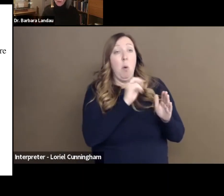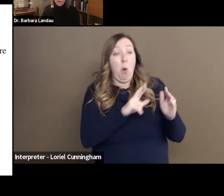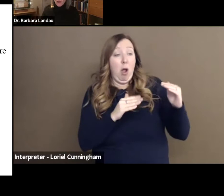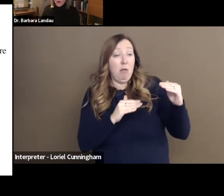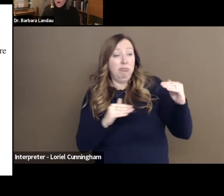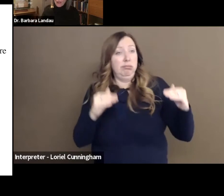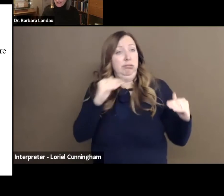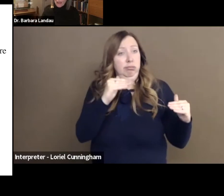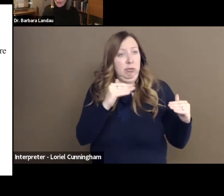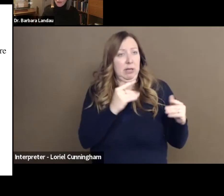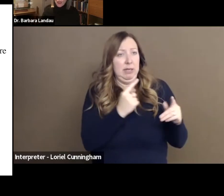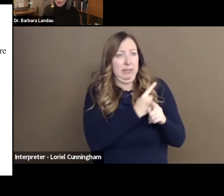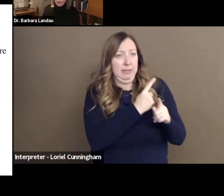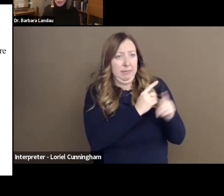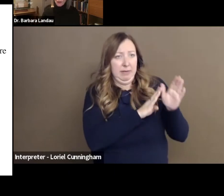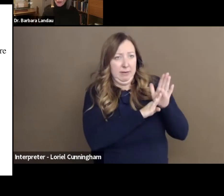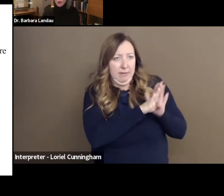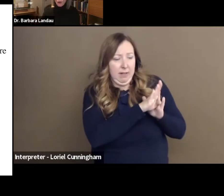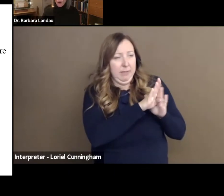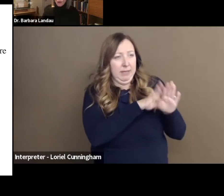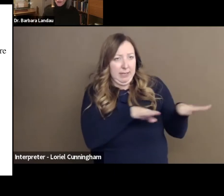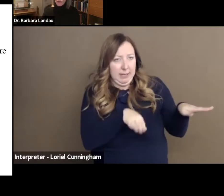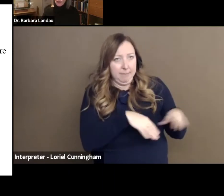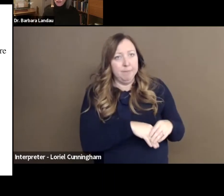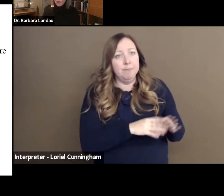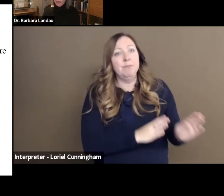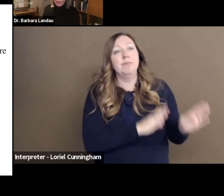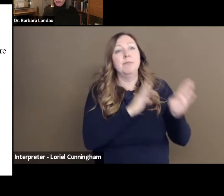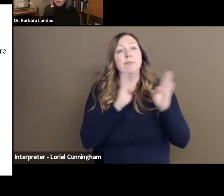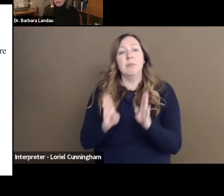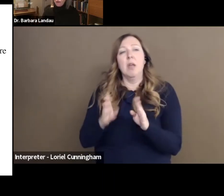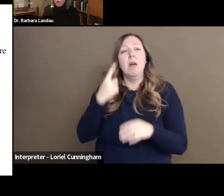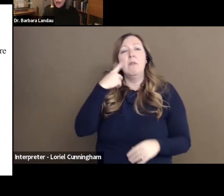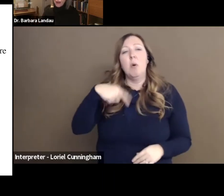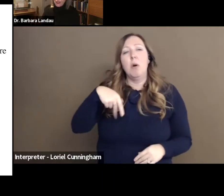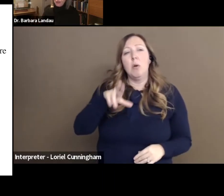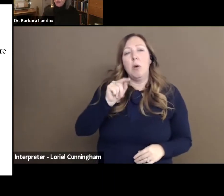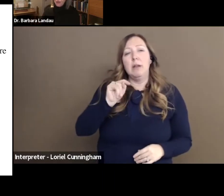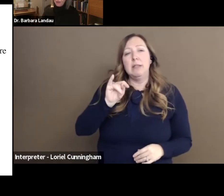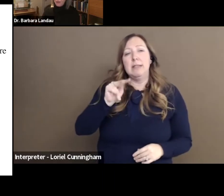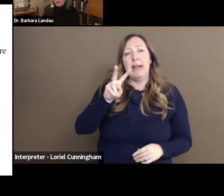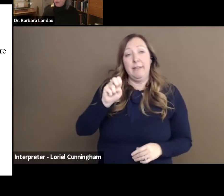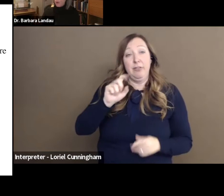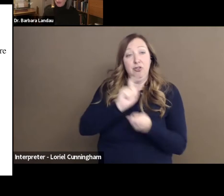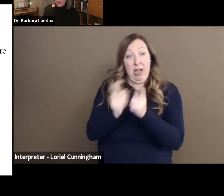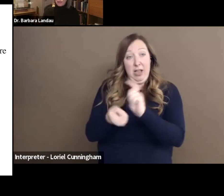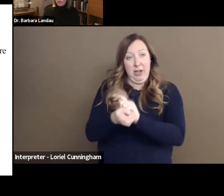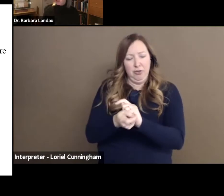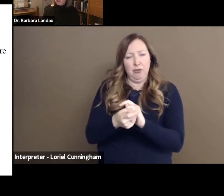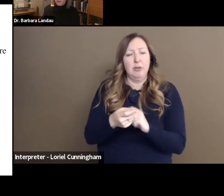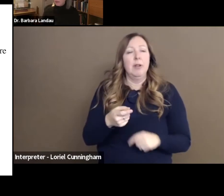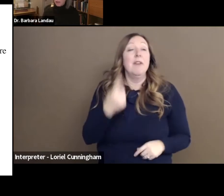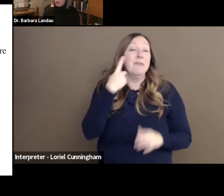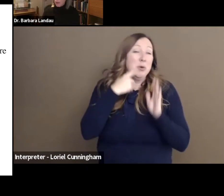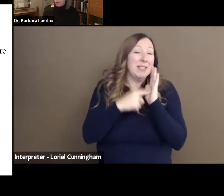for the quantitative change there's a whole host of things so we looked at vision for action where people were more